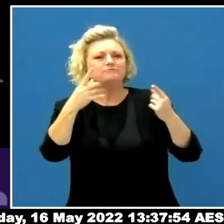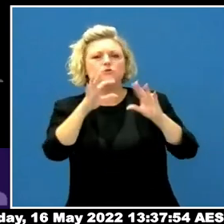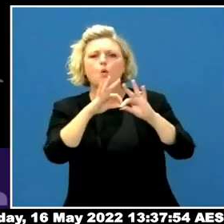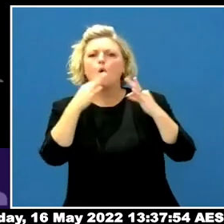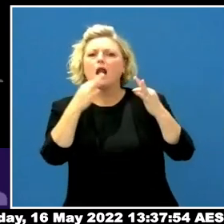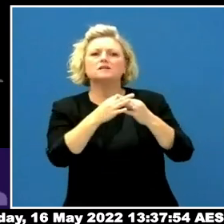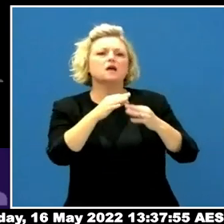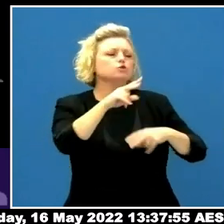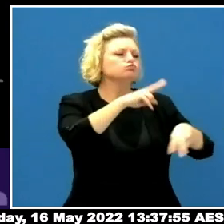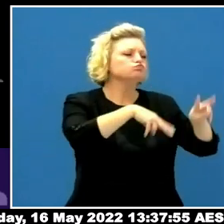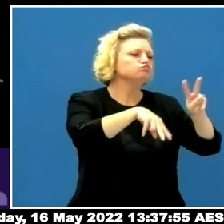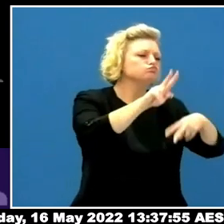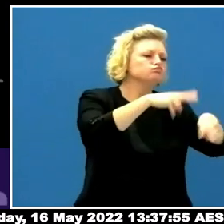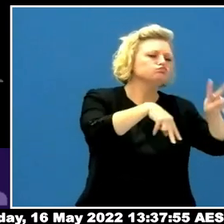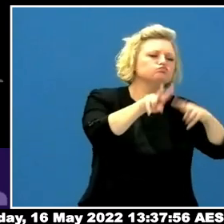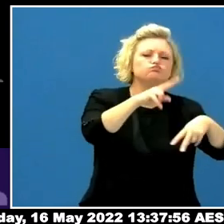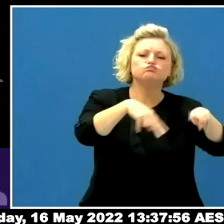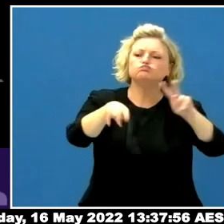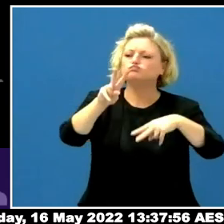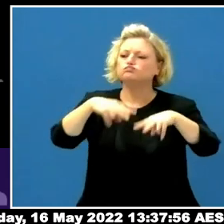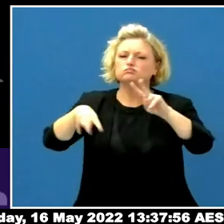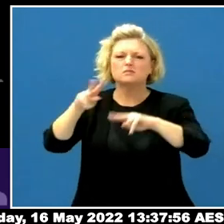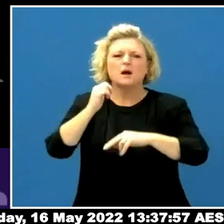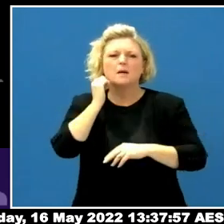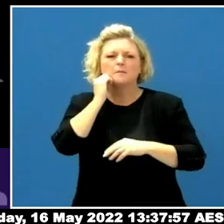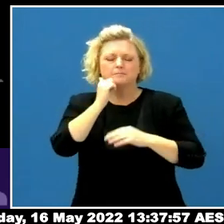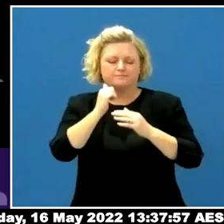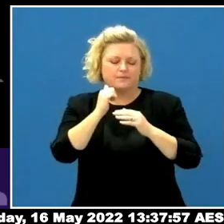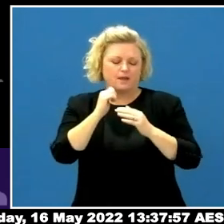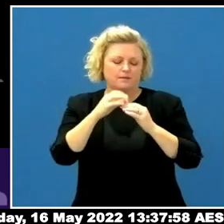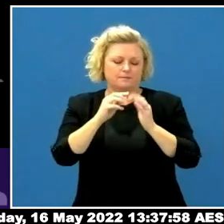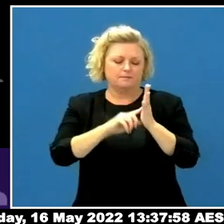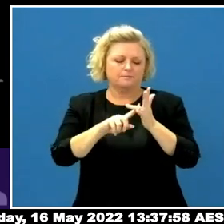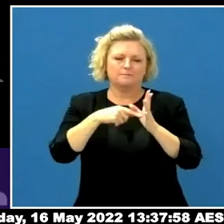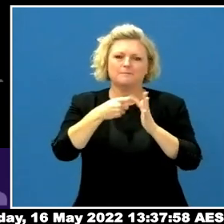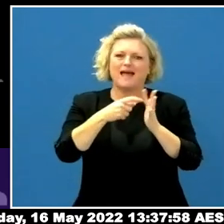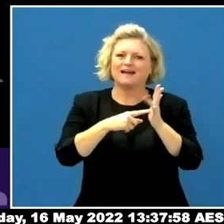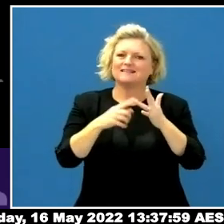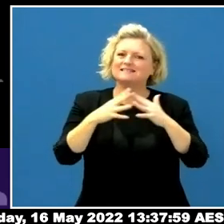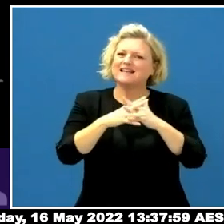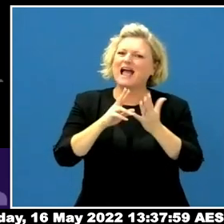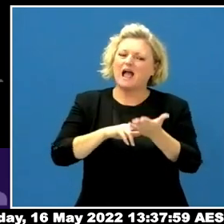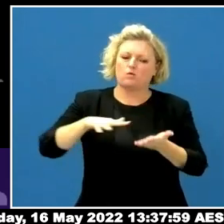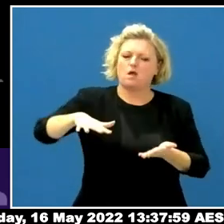I specifically chose Afford because it was actually on my way to work and on my way home